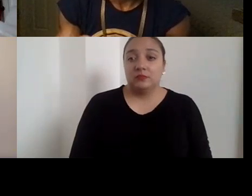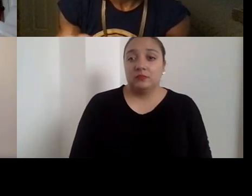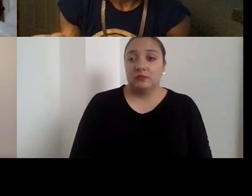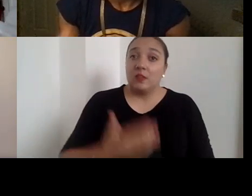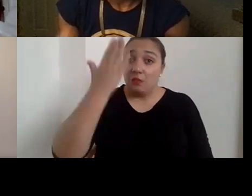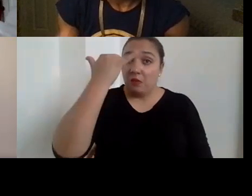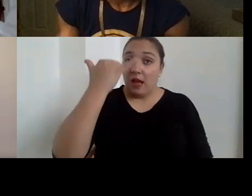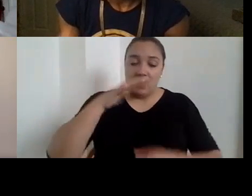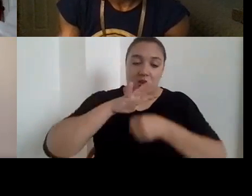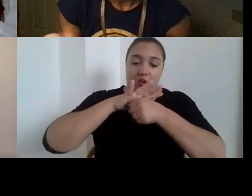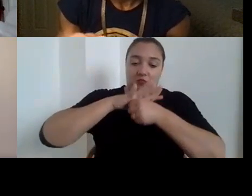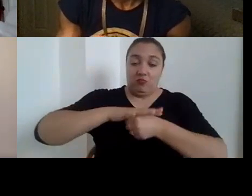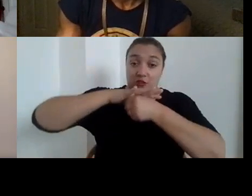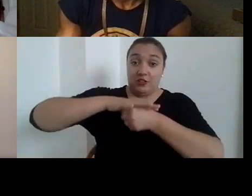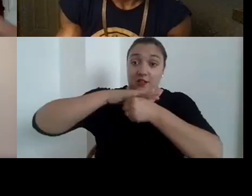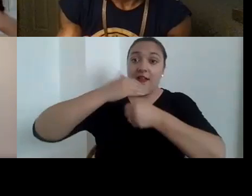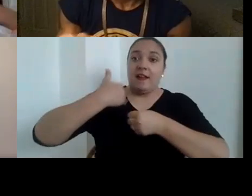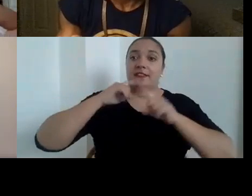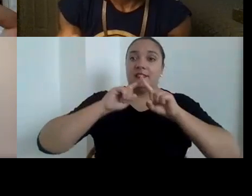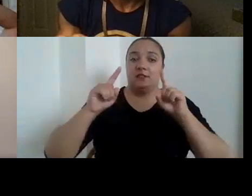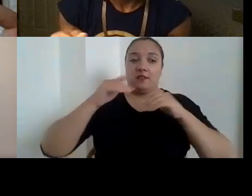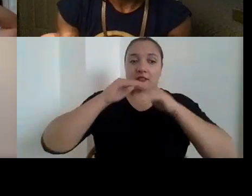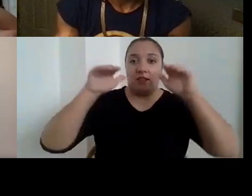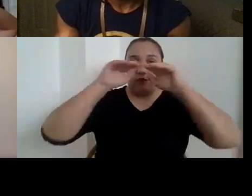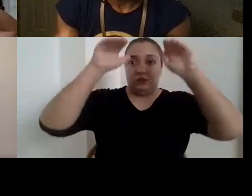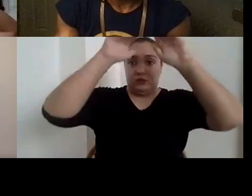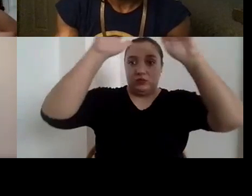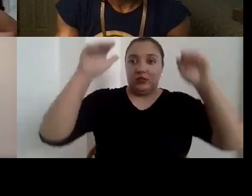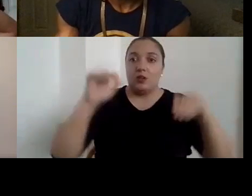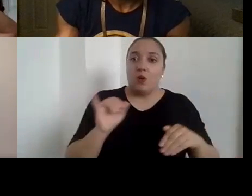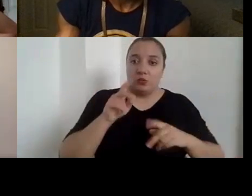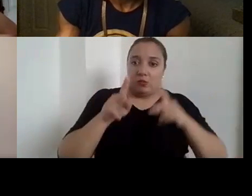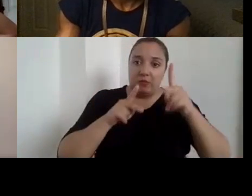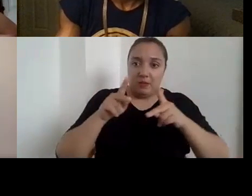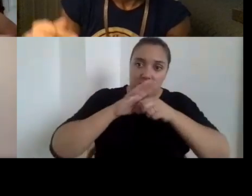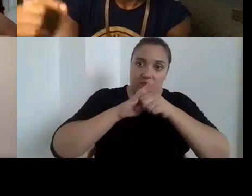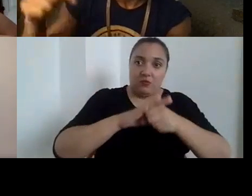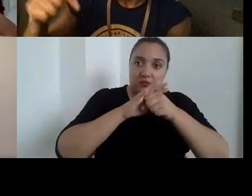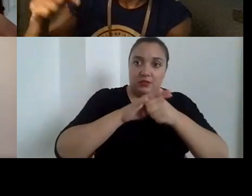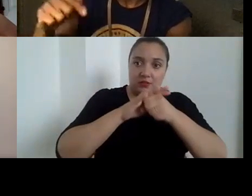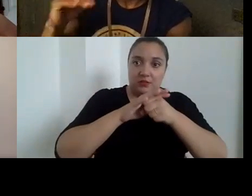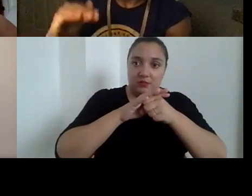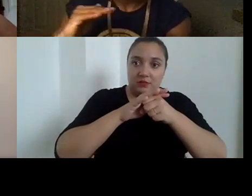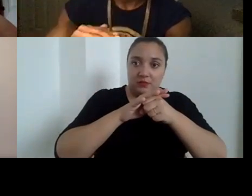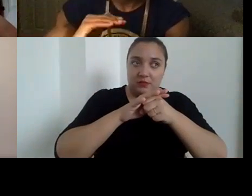oppress peoples and when it comes to this dance world we are